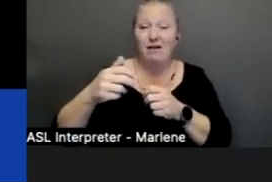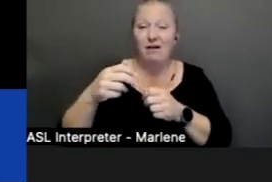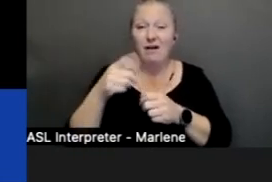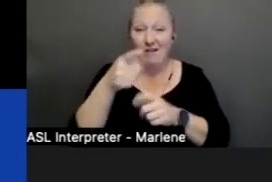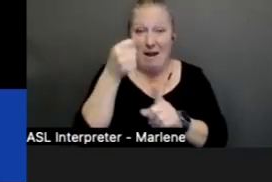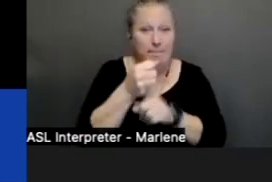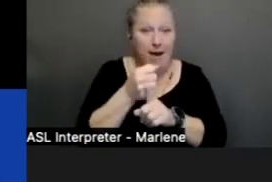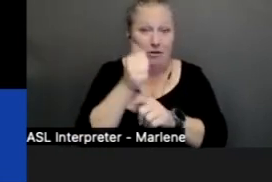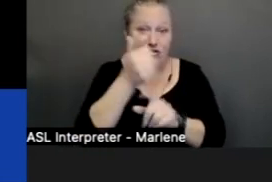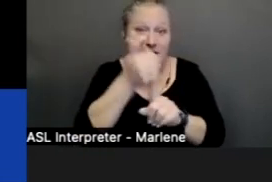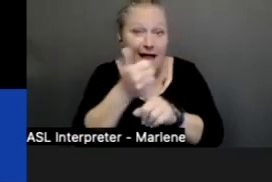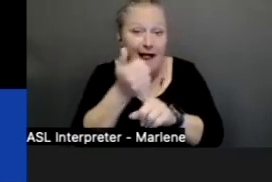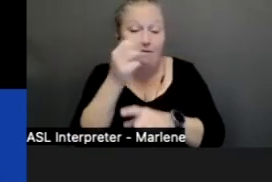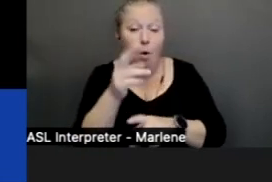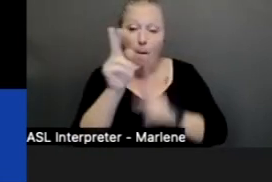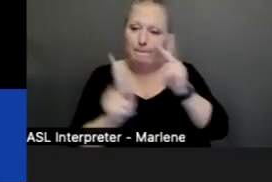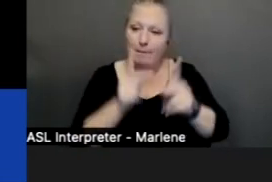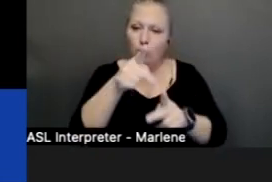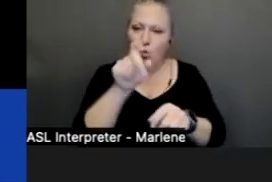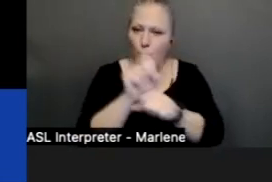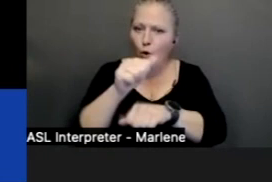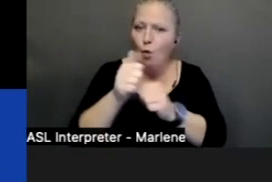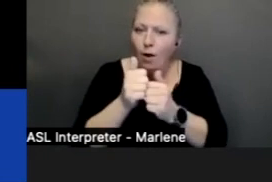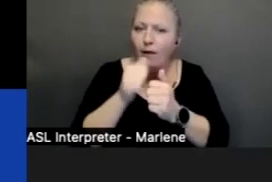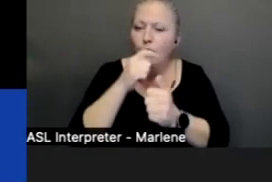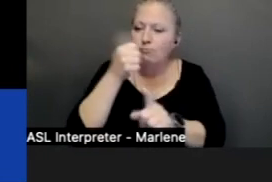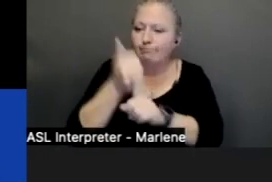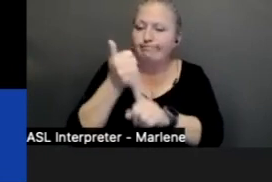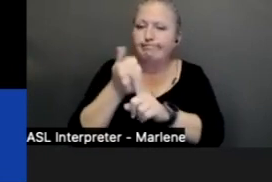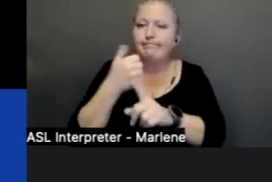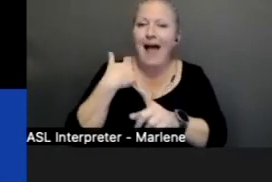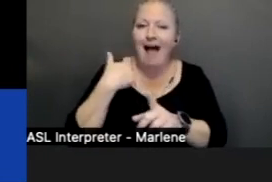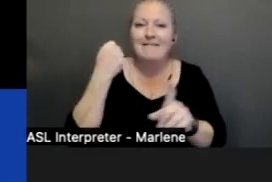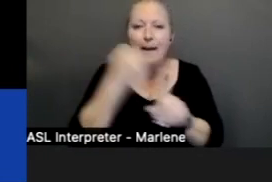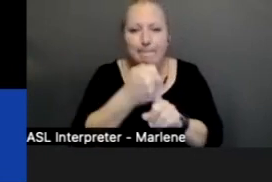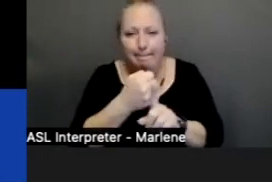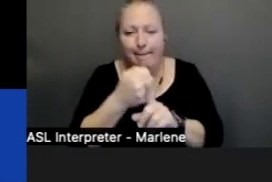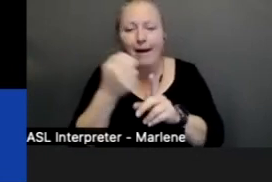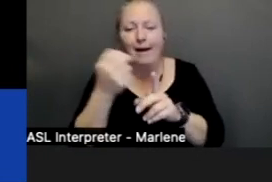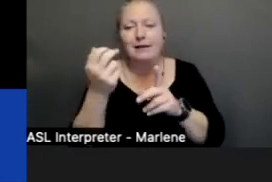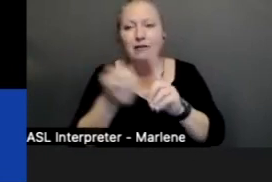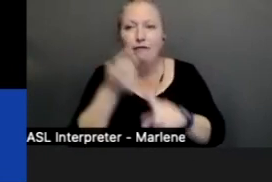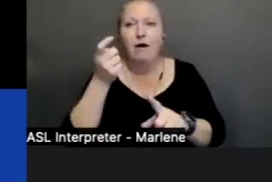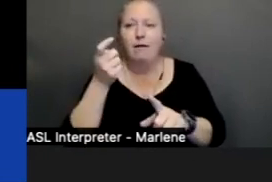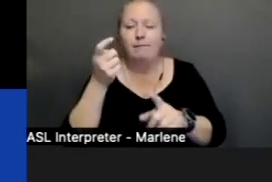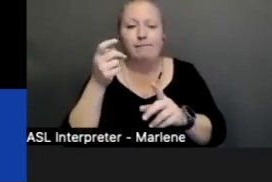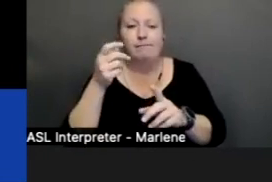other individuals that you have worked with that have had an impact for a variety of barriers to